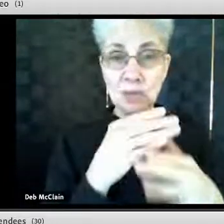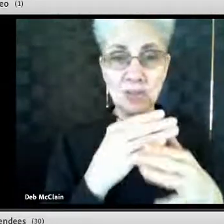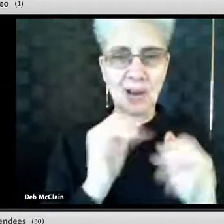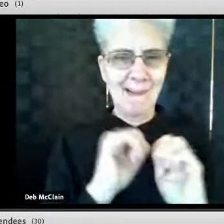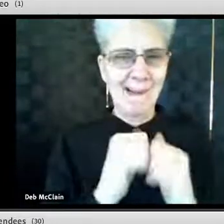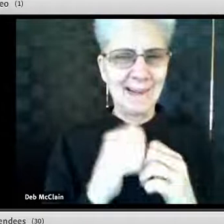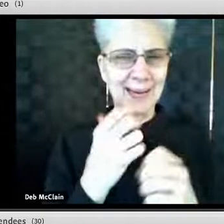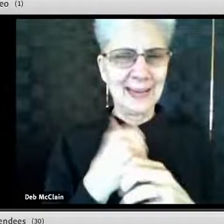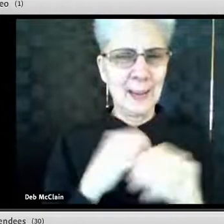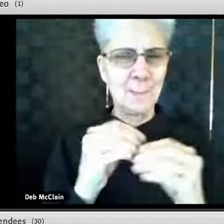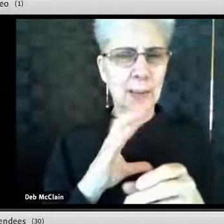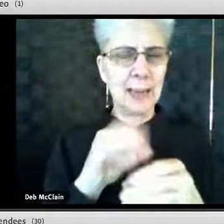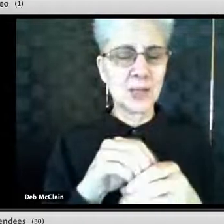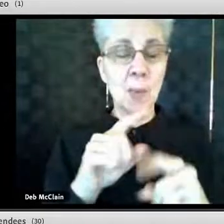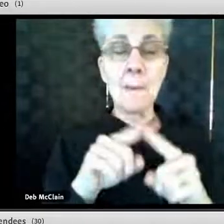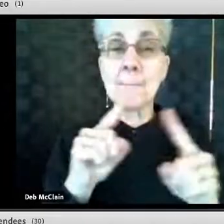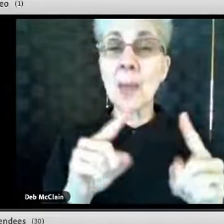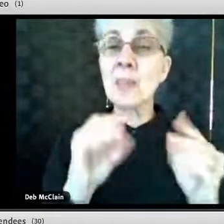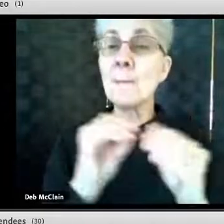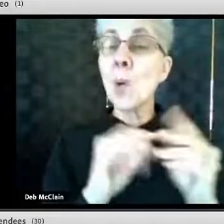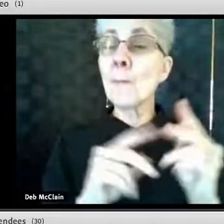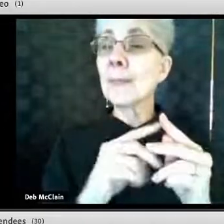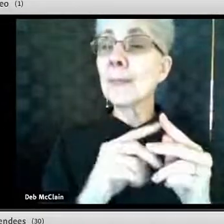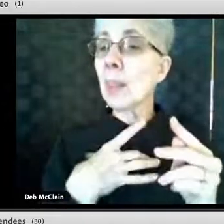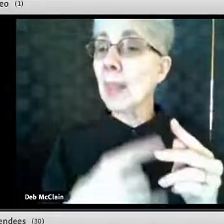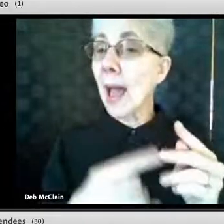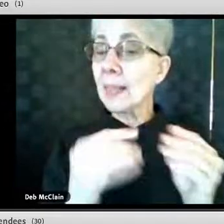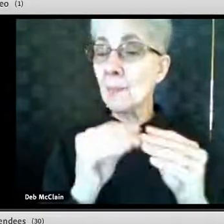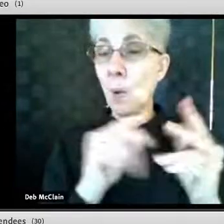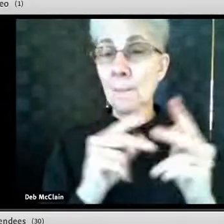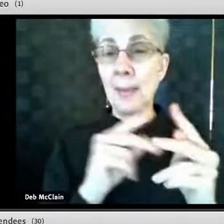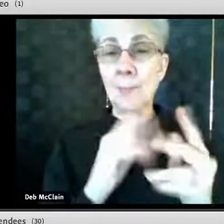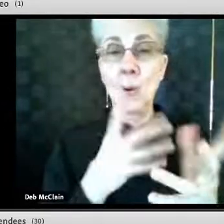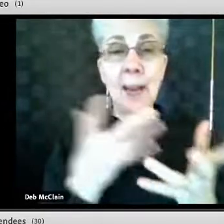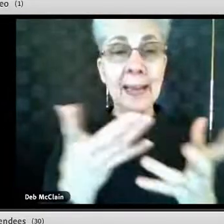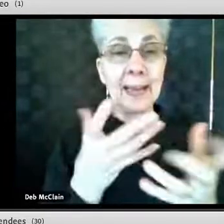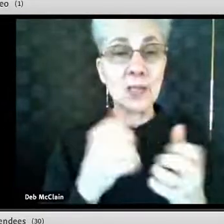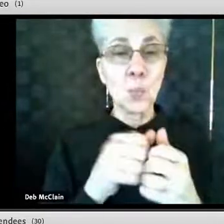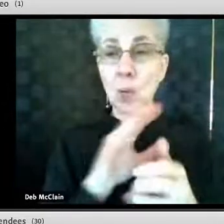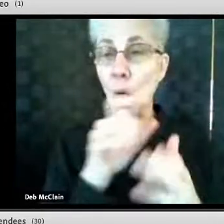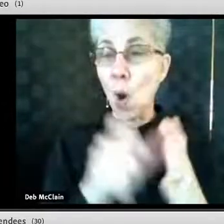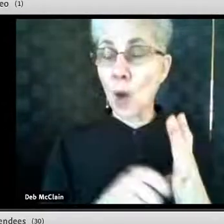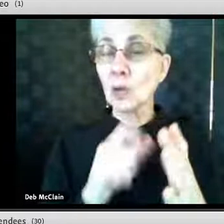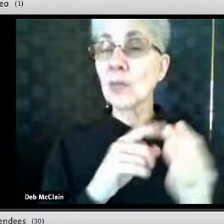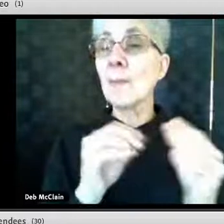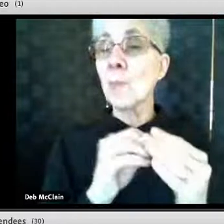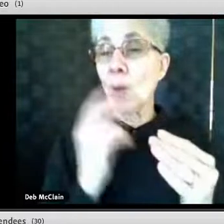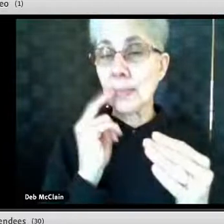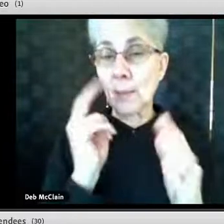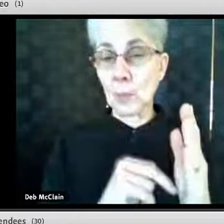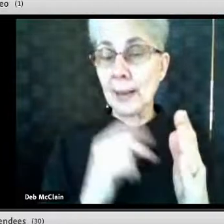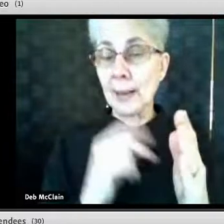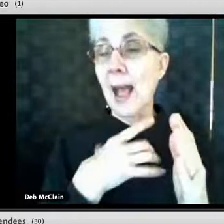If you don't share it, how can I get more engagement? But the more people are liking it, the more people that are engaging with it, the more they're going to see it.